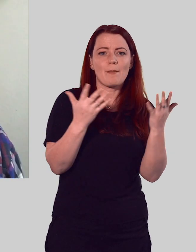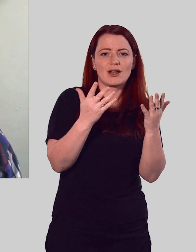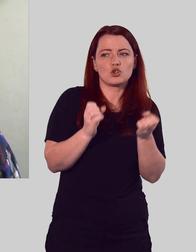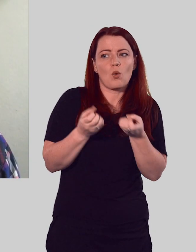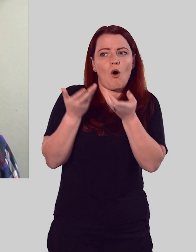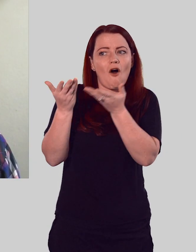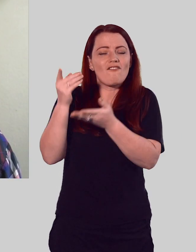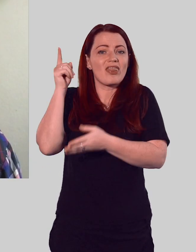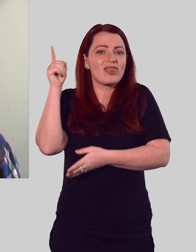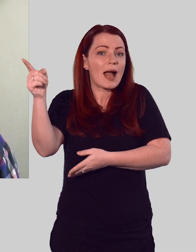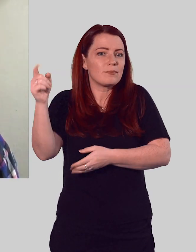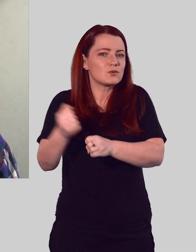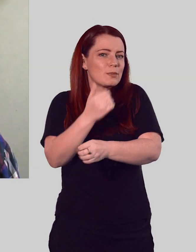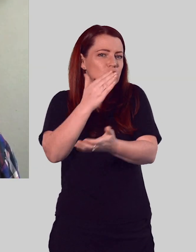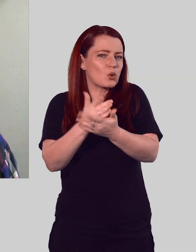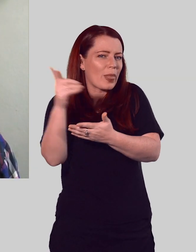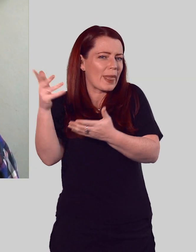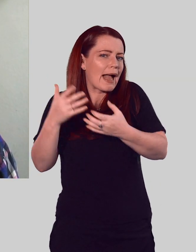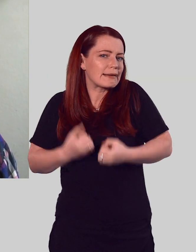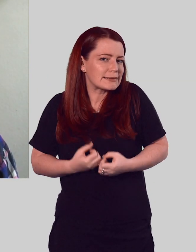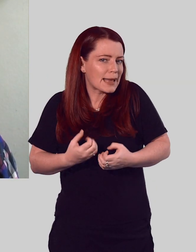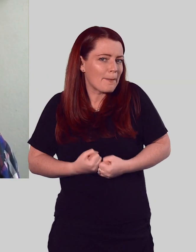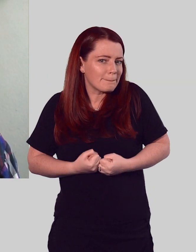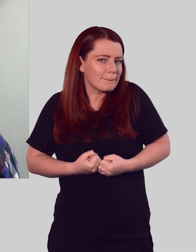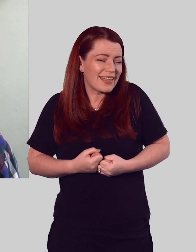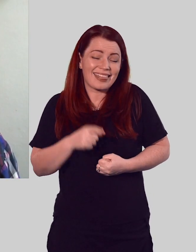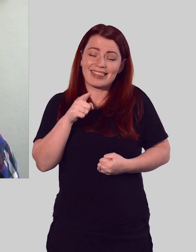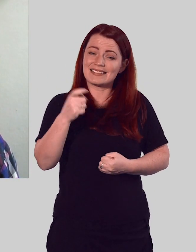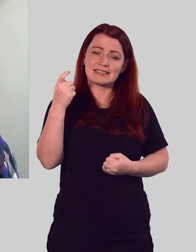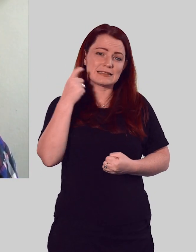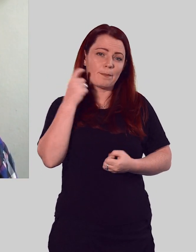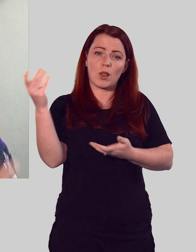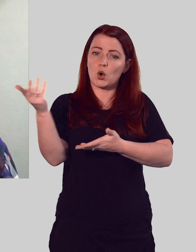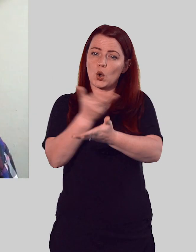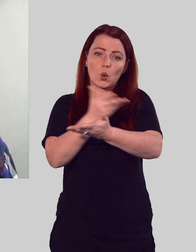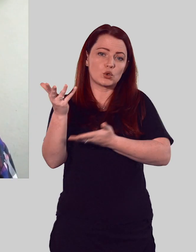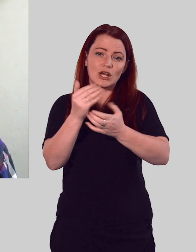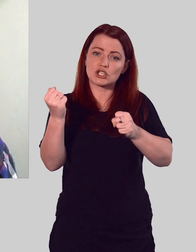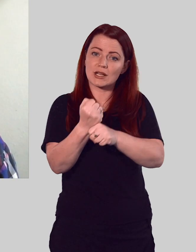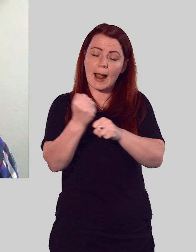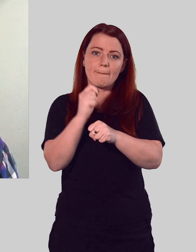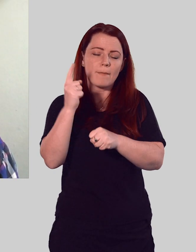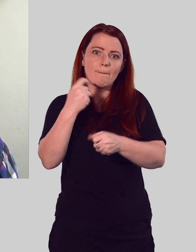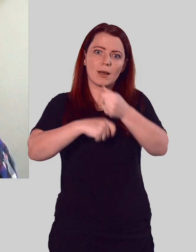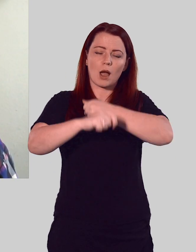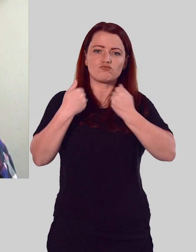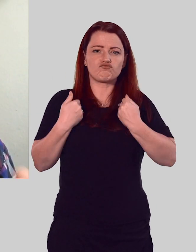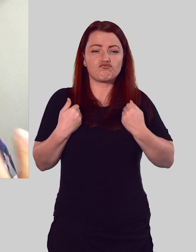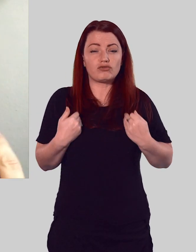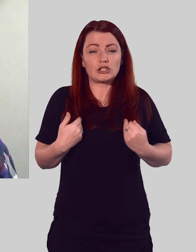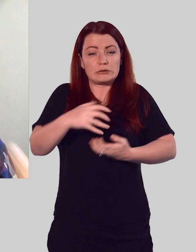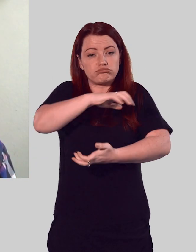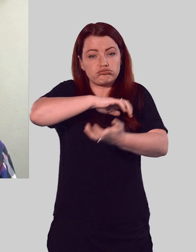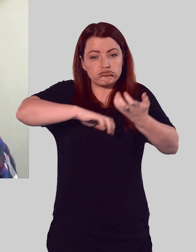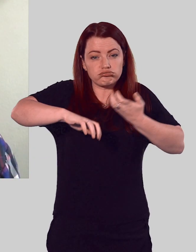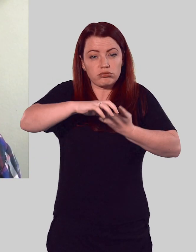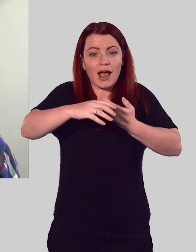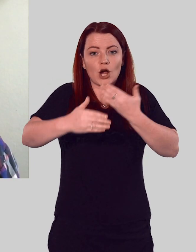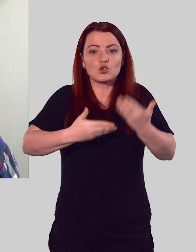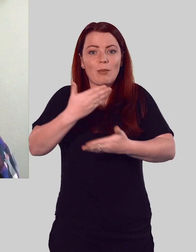This is a very simple negotiation game but it has a rich complexity as you play. And it's deliberately quite abstract